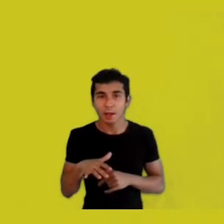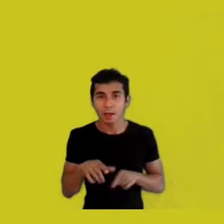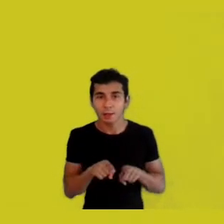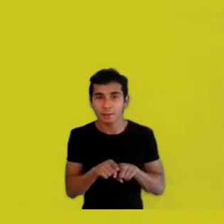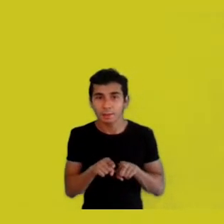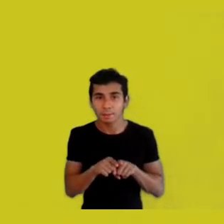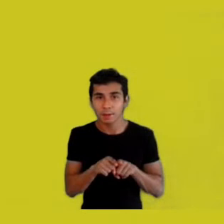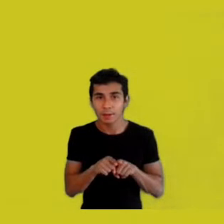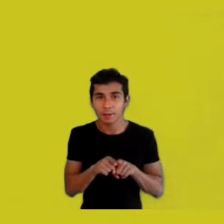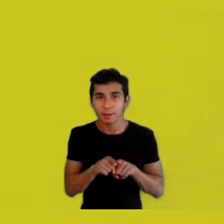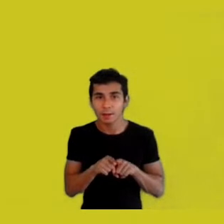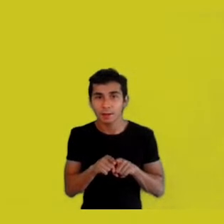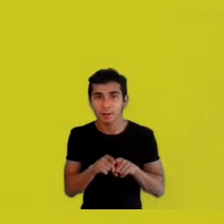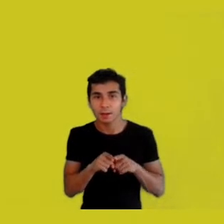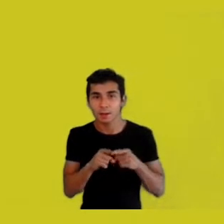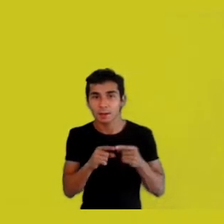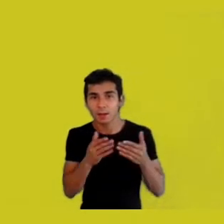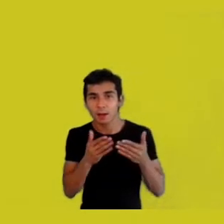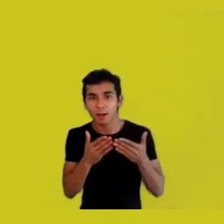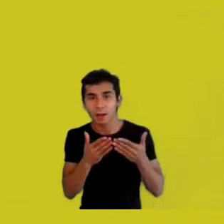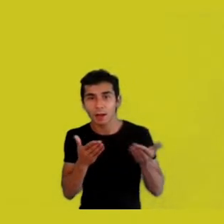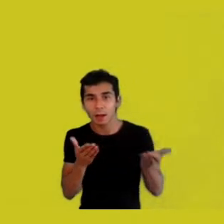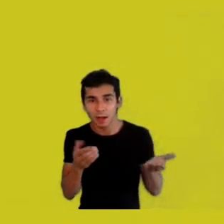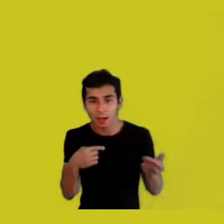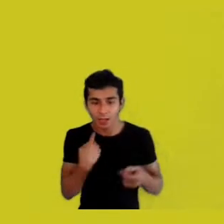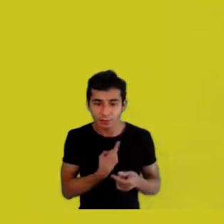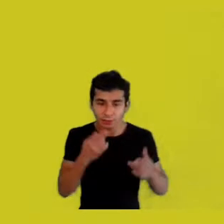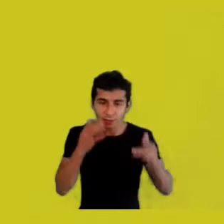that we can live here, for instance,